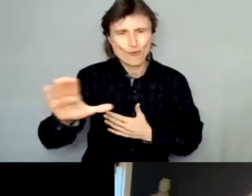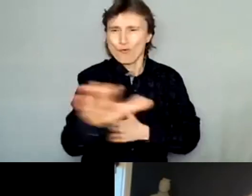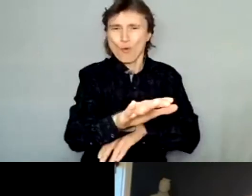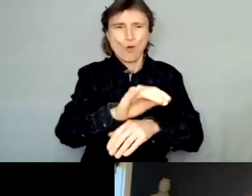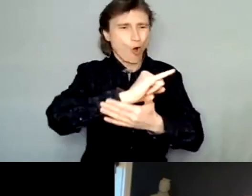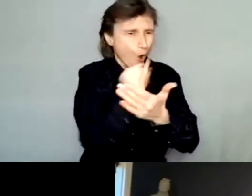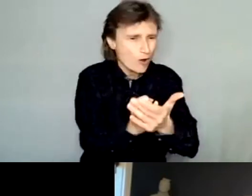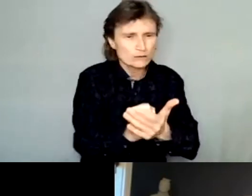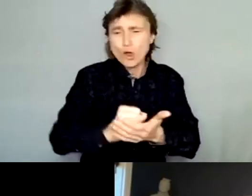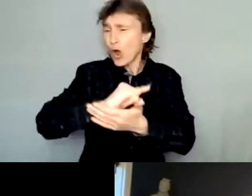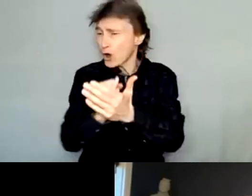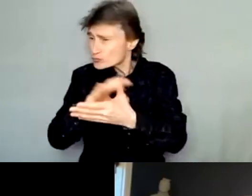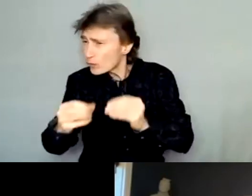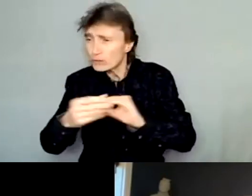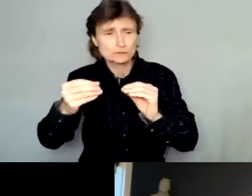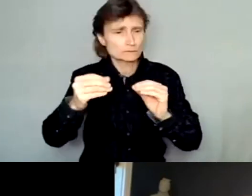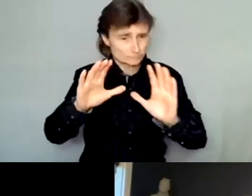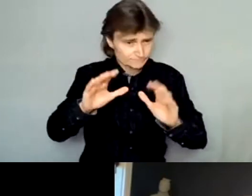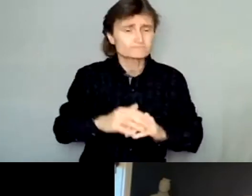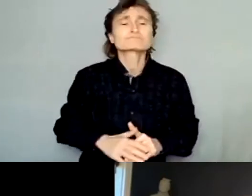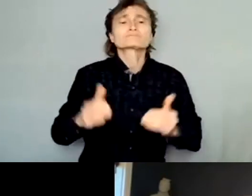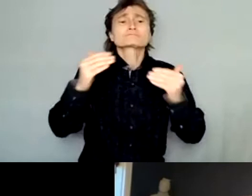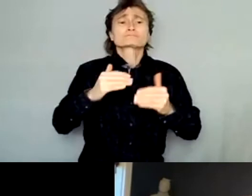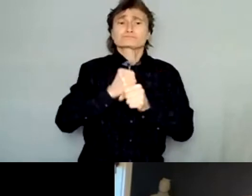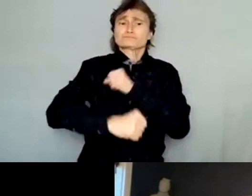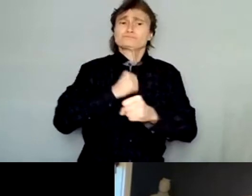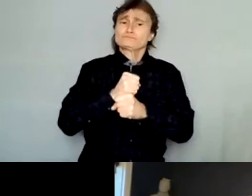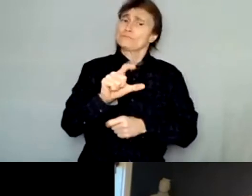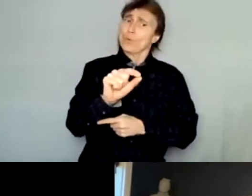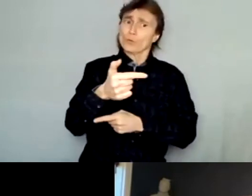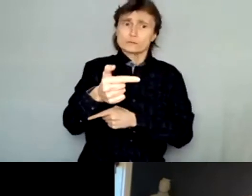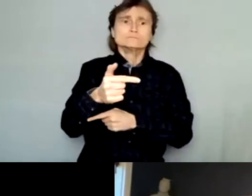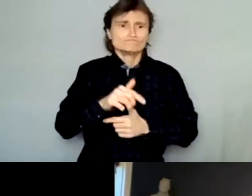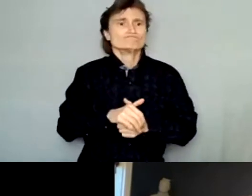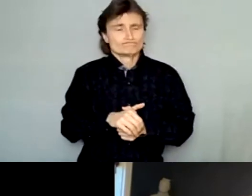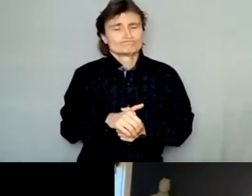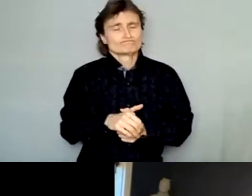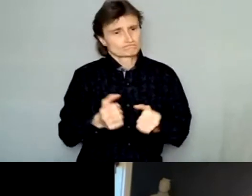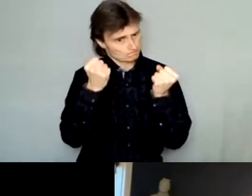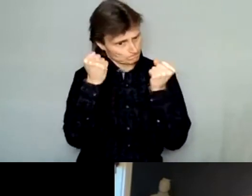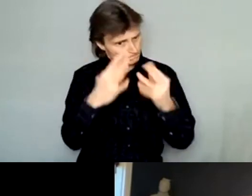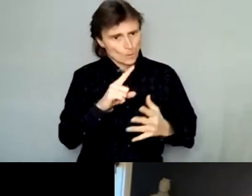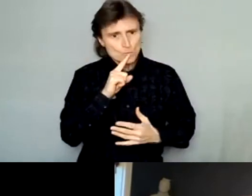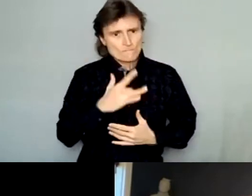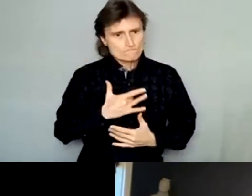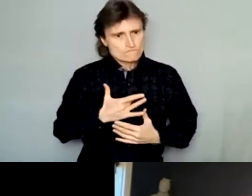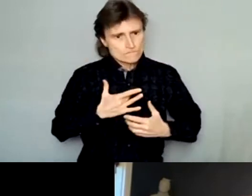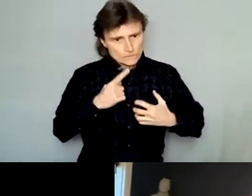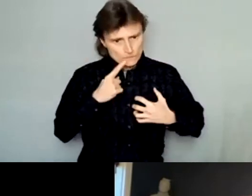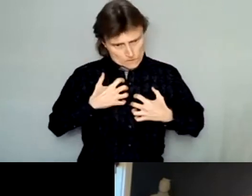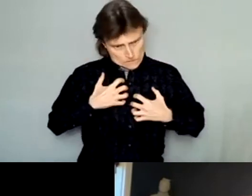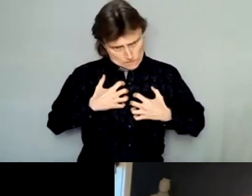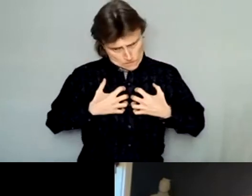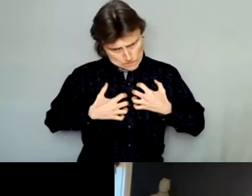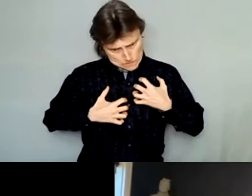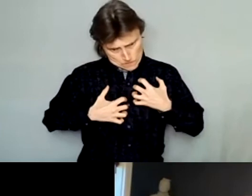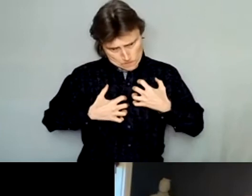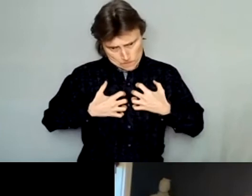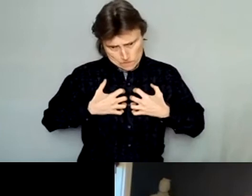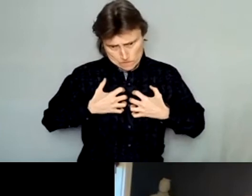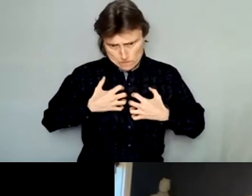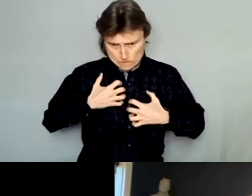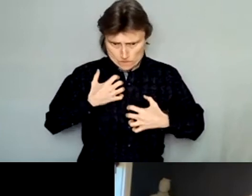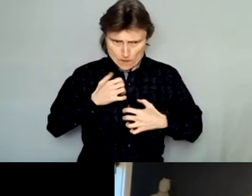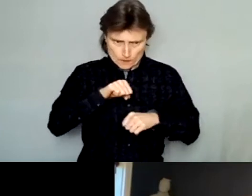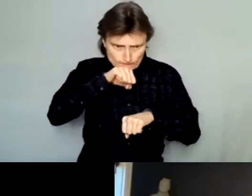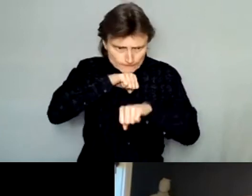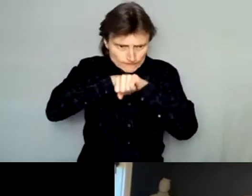And 2021 was certainly one heck of a year in terms of the only certain thing that happened